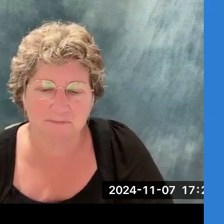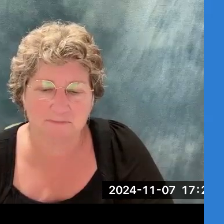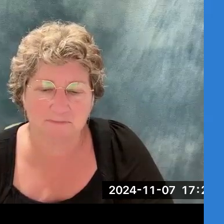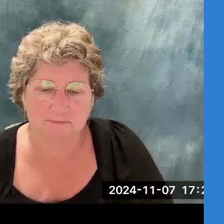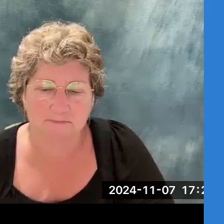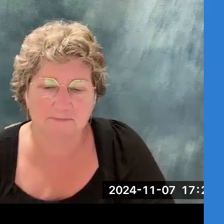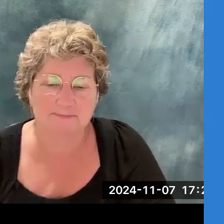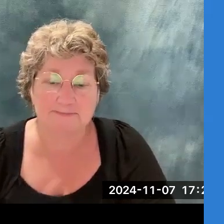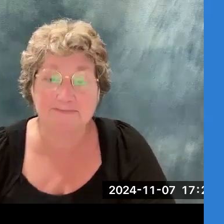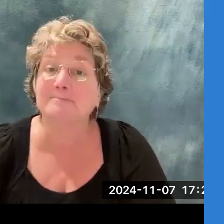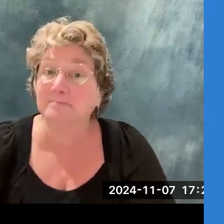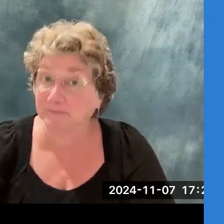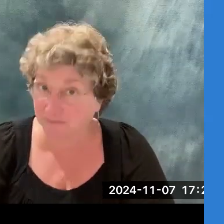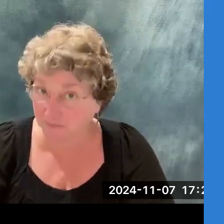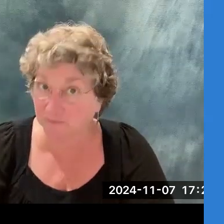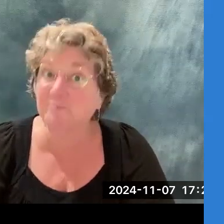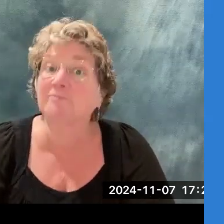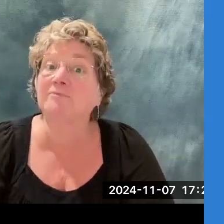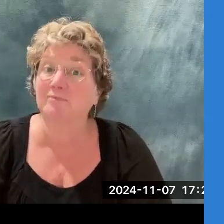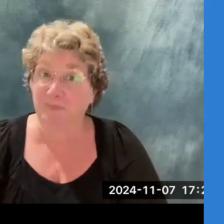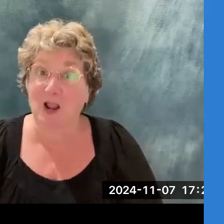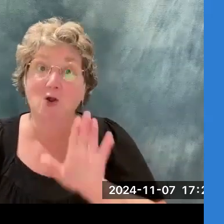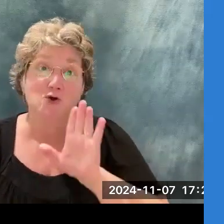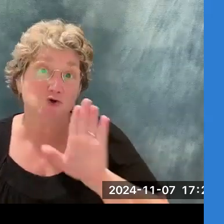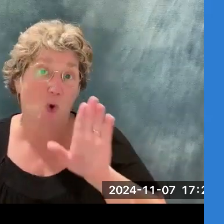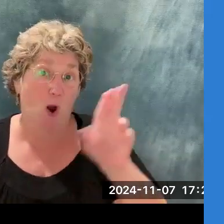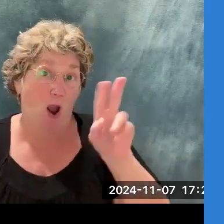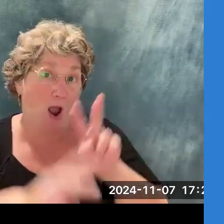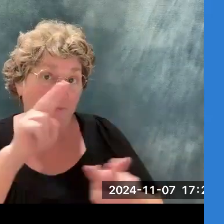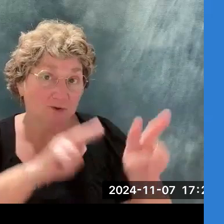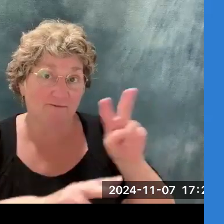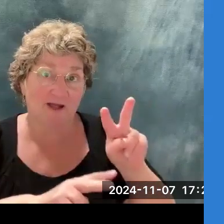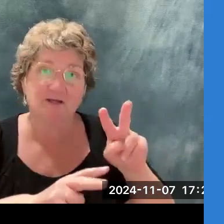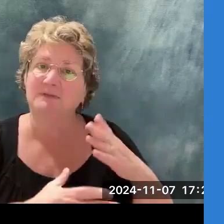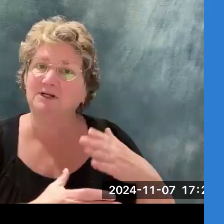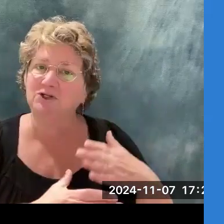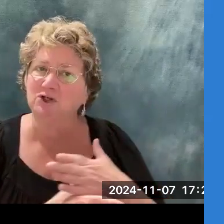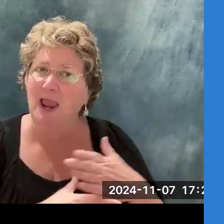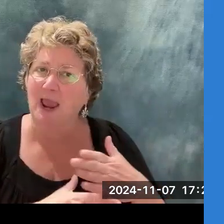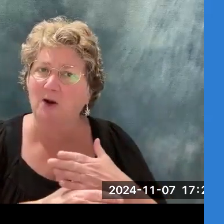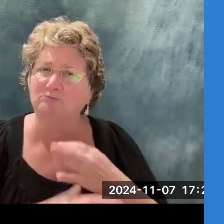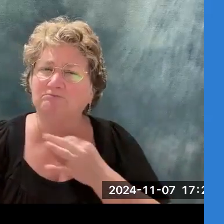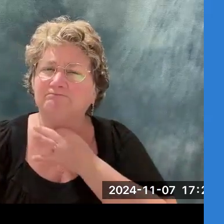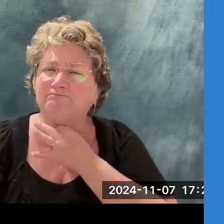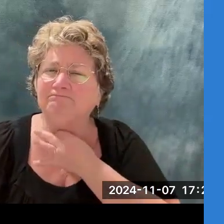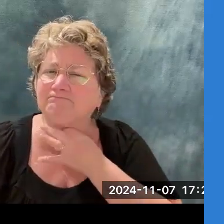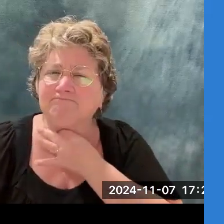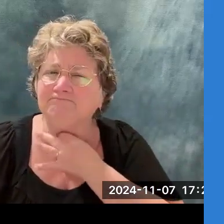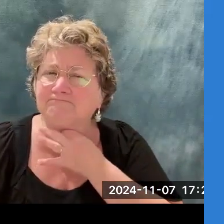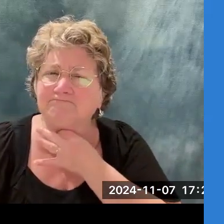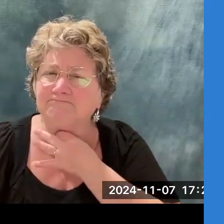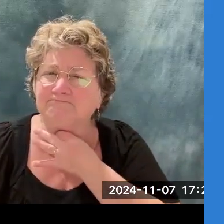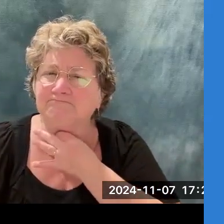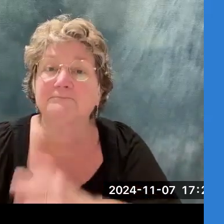Yeah, share your observations in a curious way. I really love that. Any other thoughts on what might be helpful?